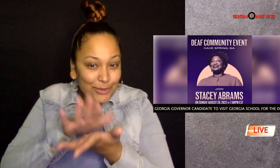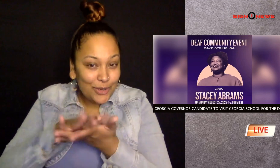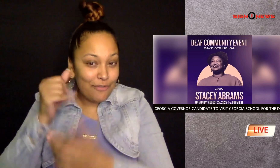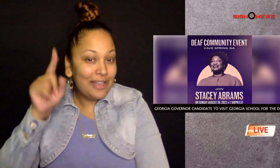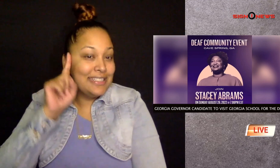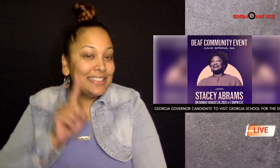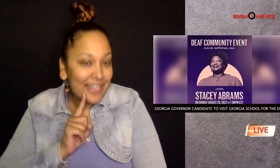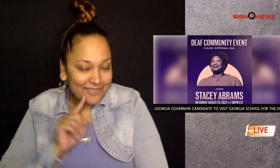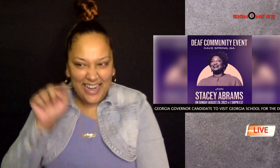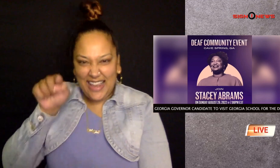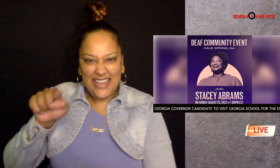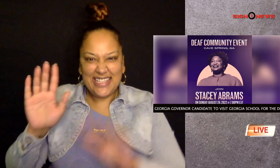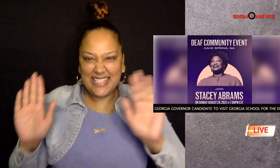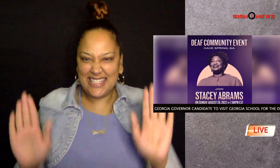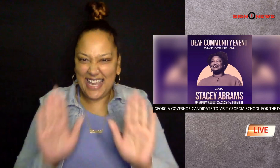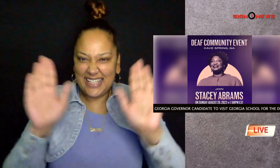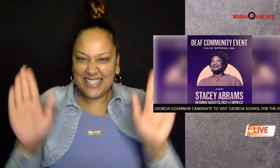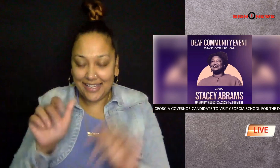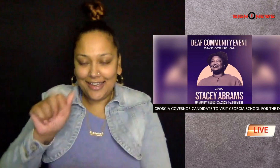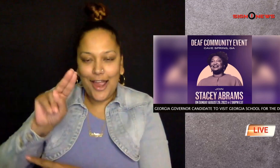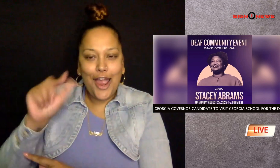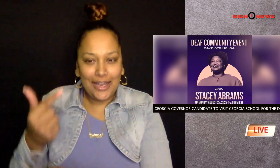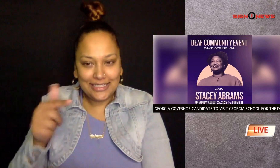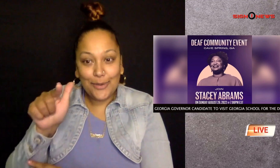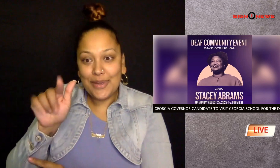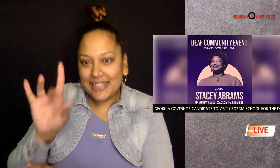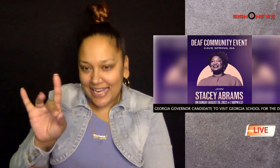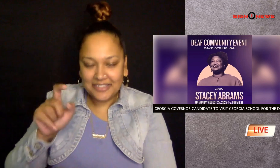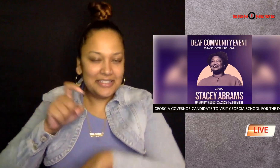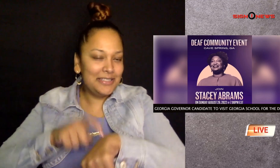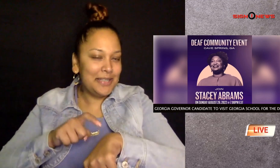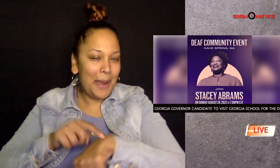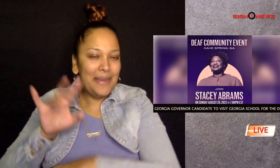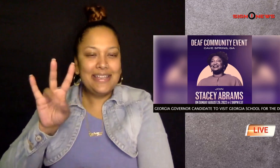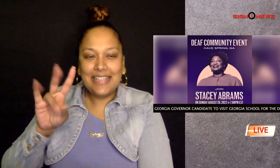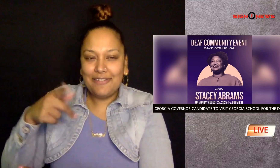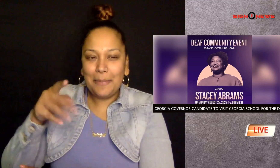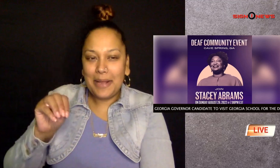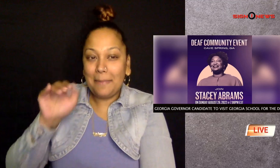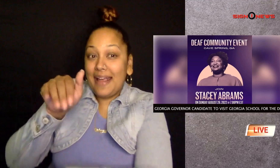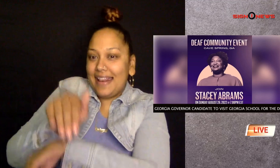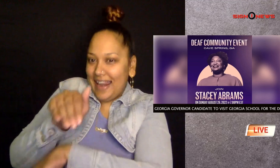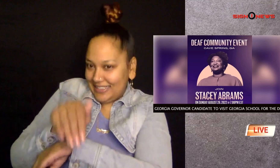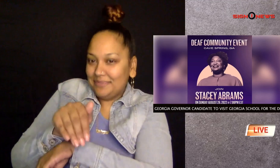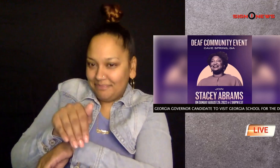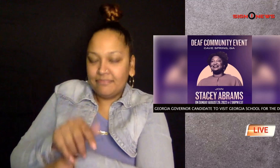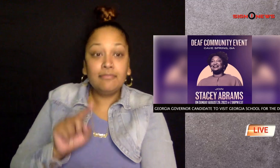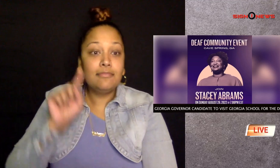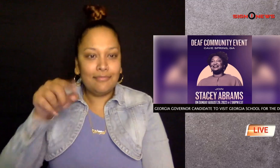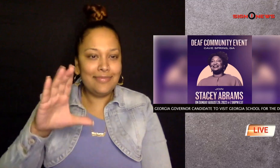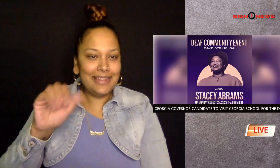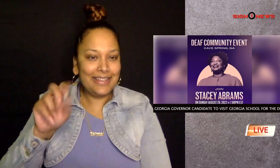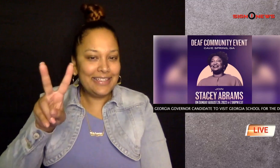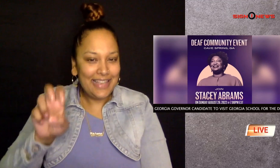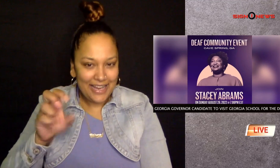Georgia School for the Deaf this Sunday, August 28 at 7 PM in Cave Springs Georgia